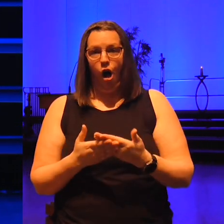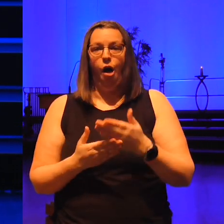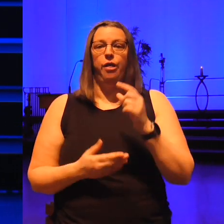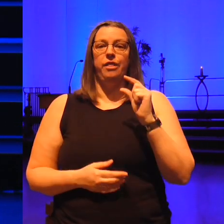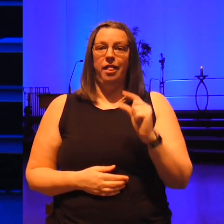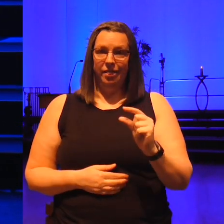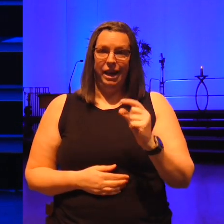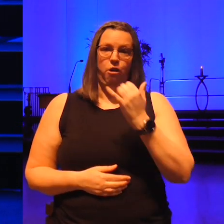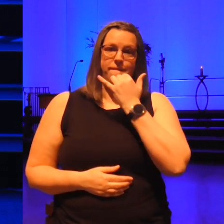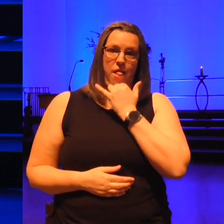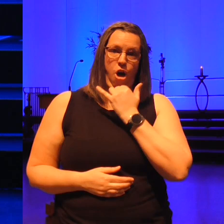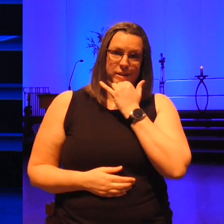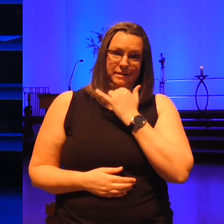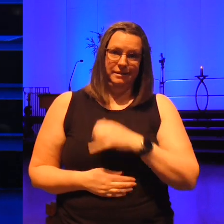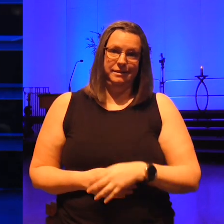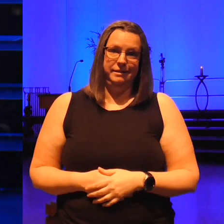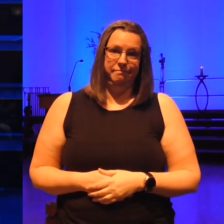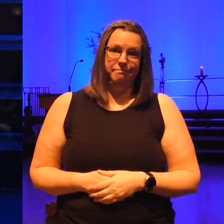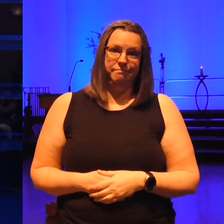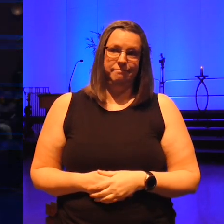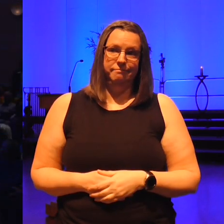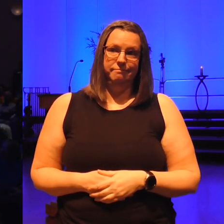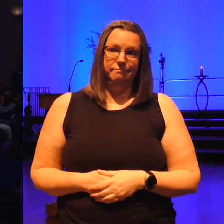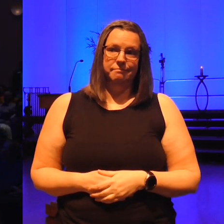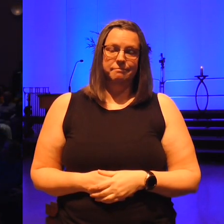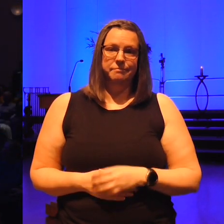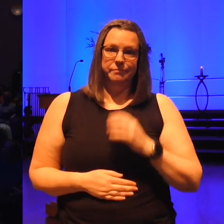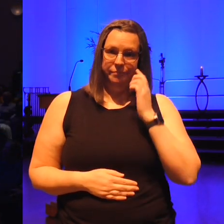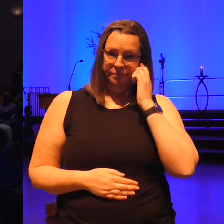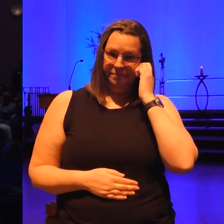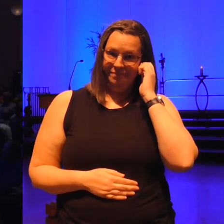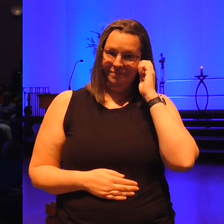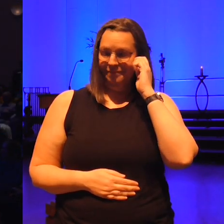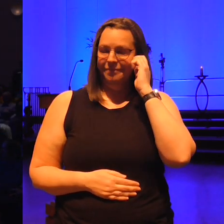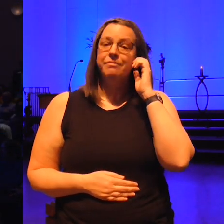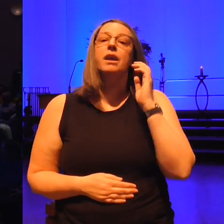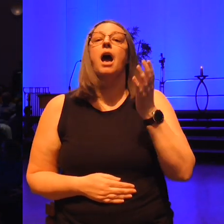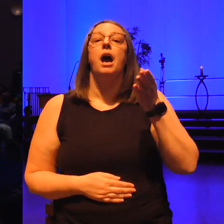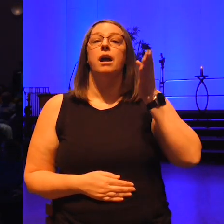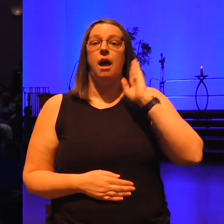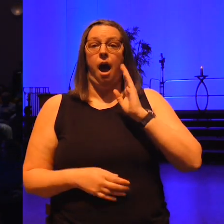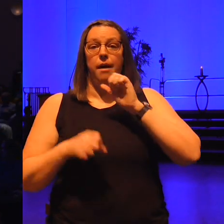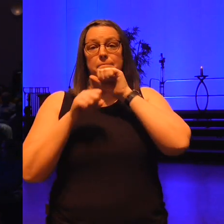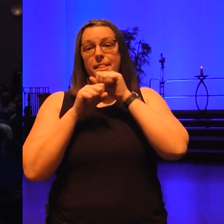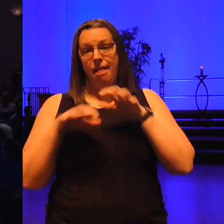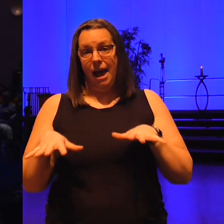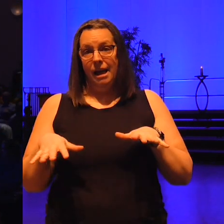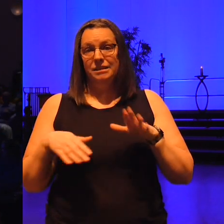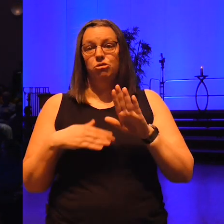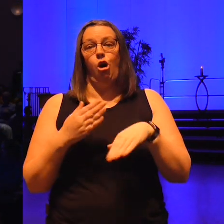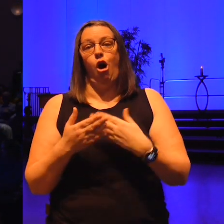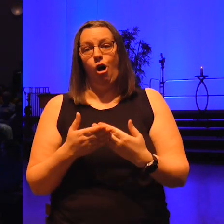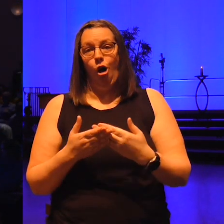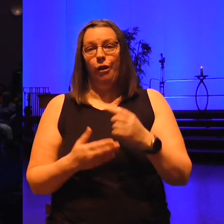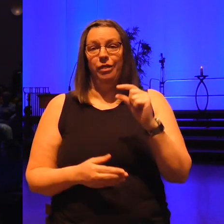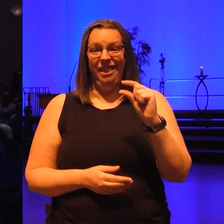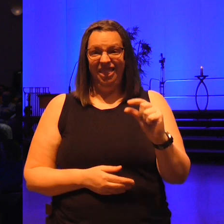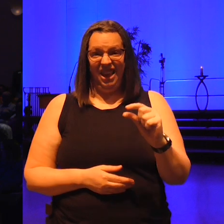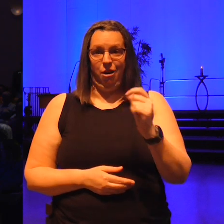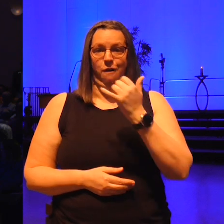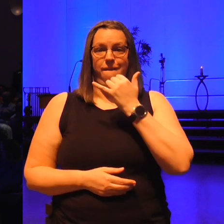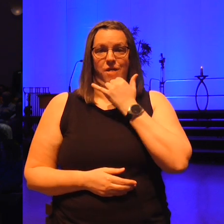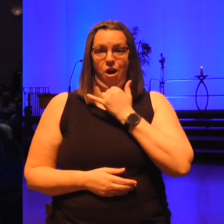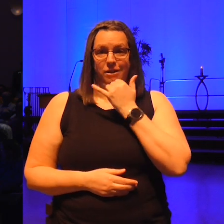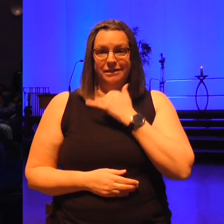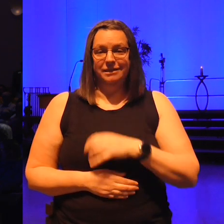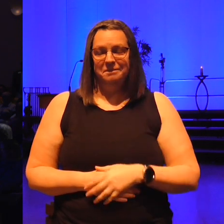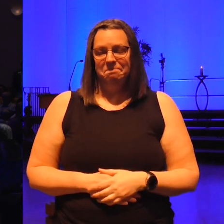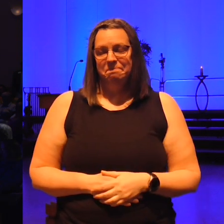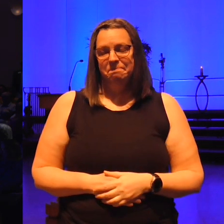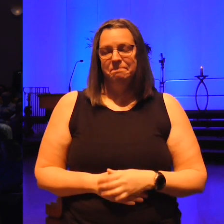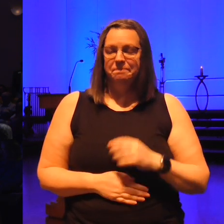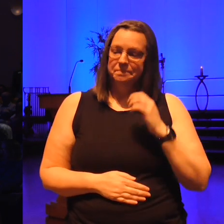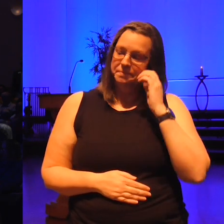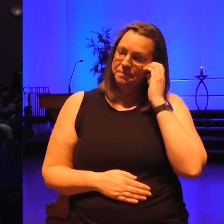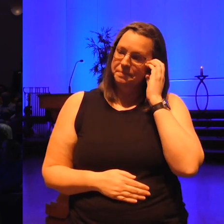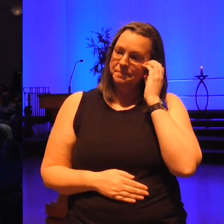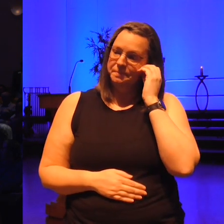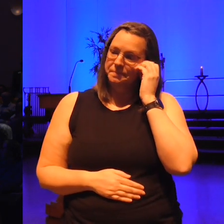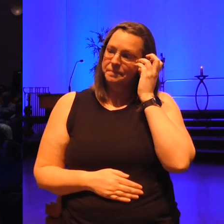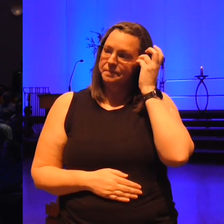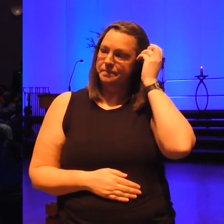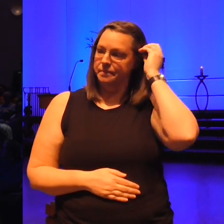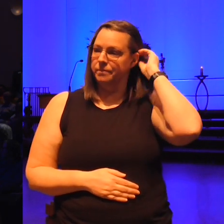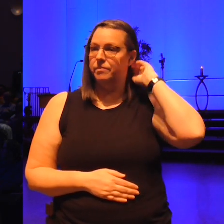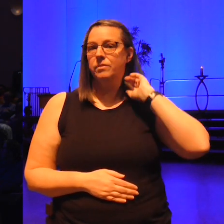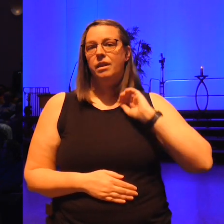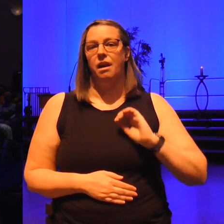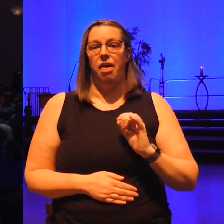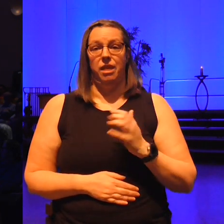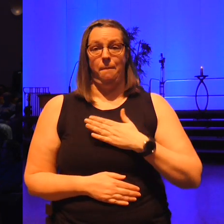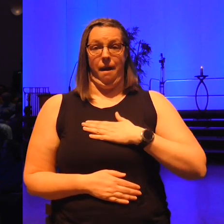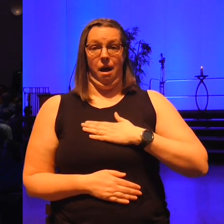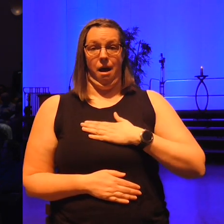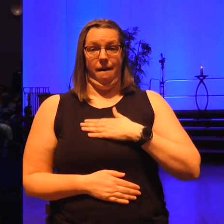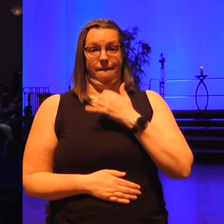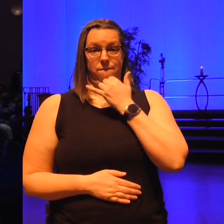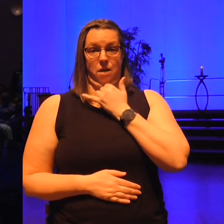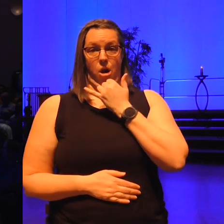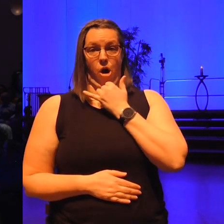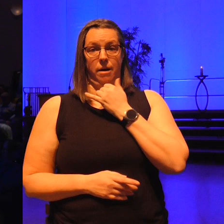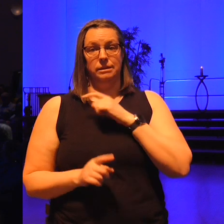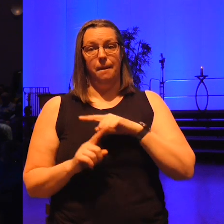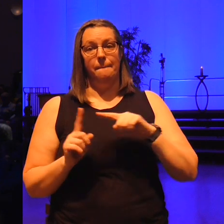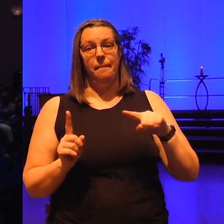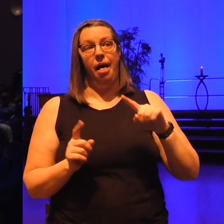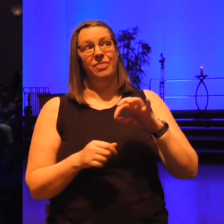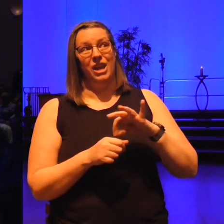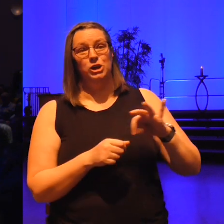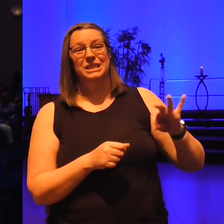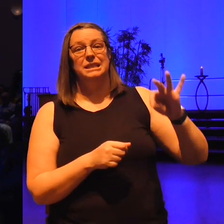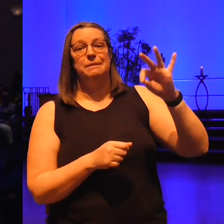floss God bless all these little floss their flaws in me but their spirit's Beauty in me as